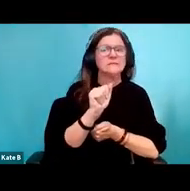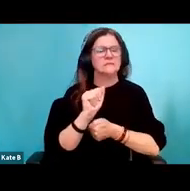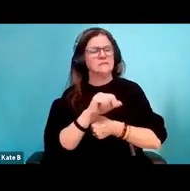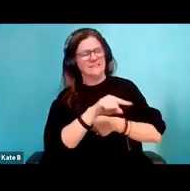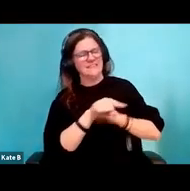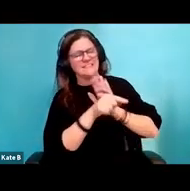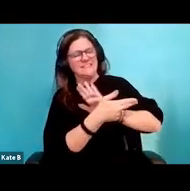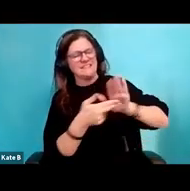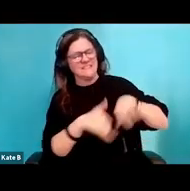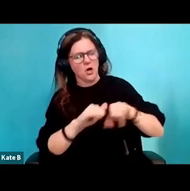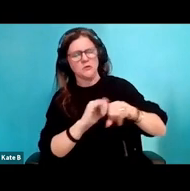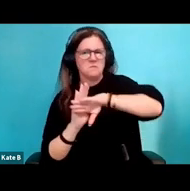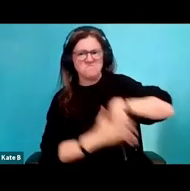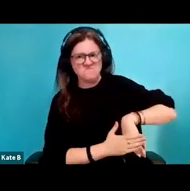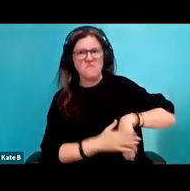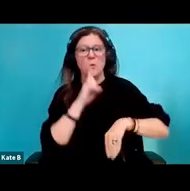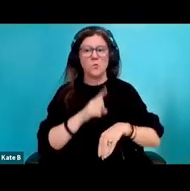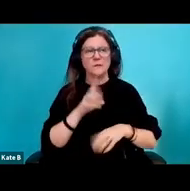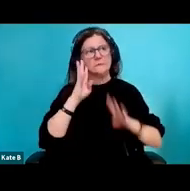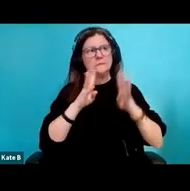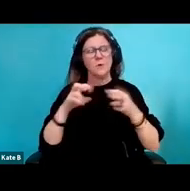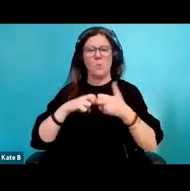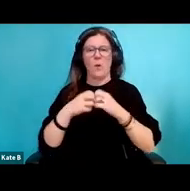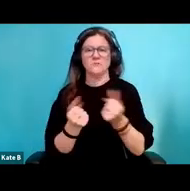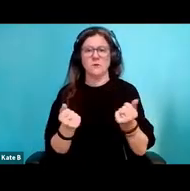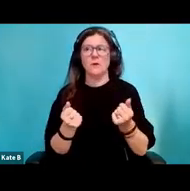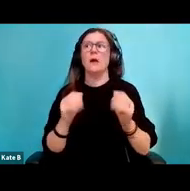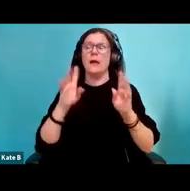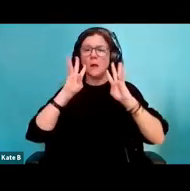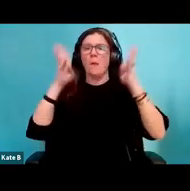and work together to problem solve and come up with the best plans possible.